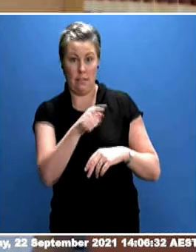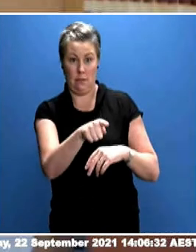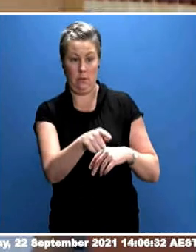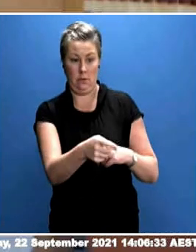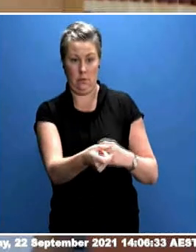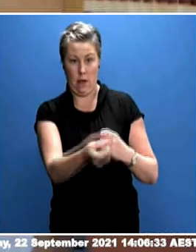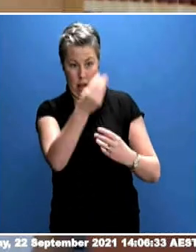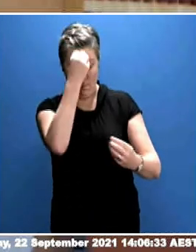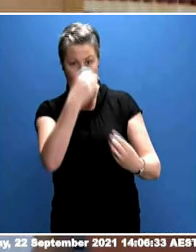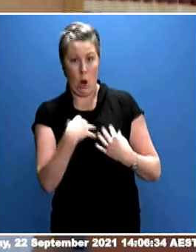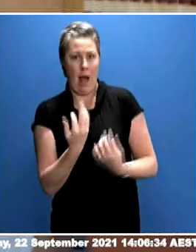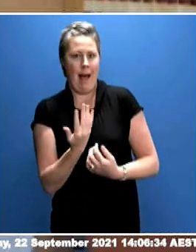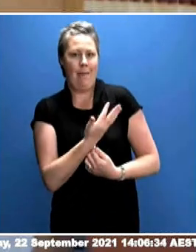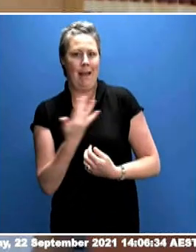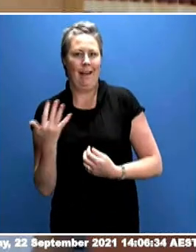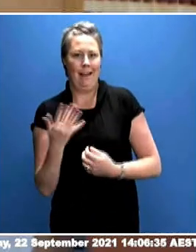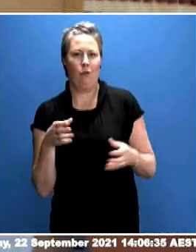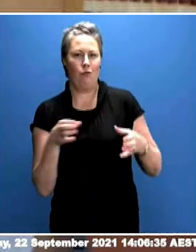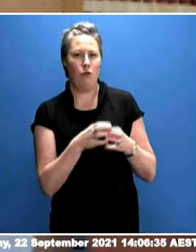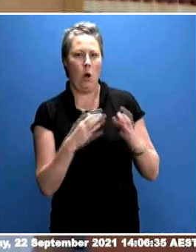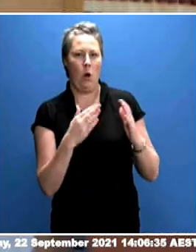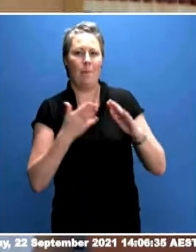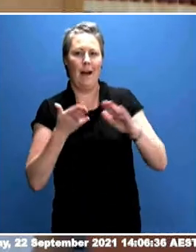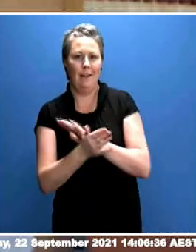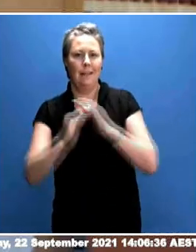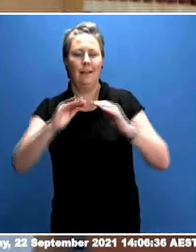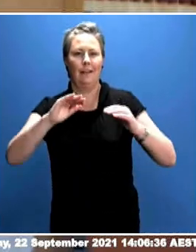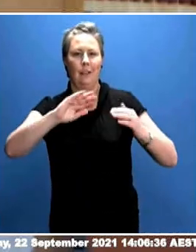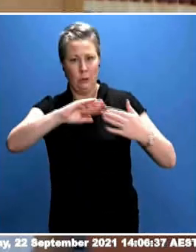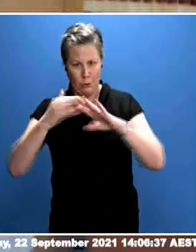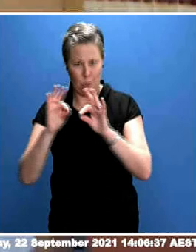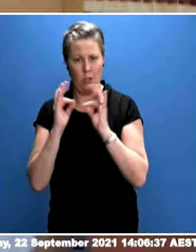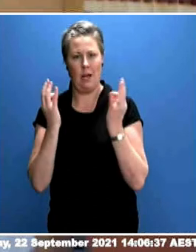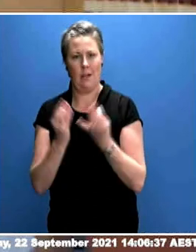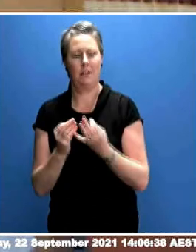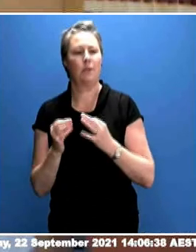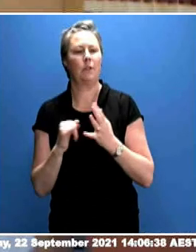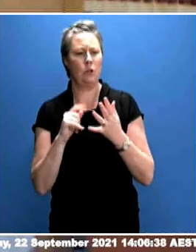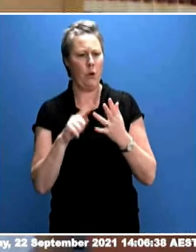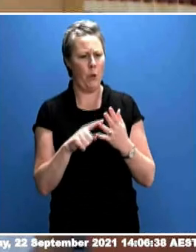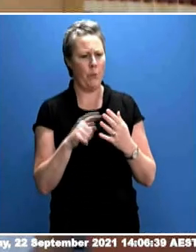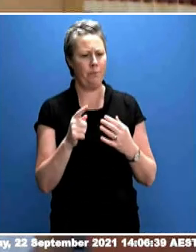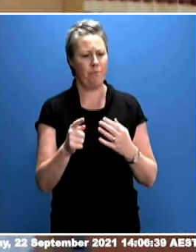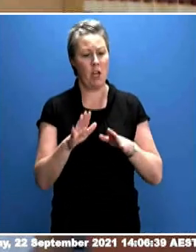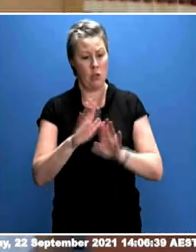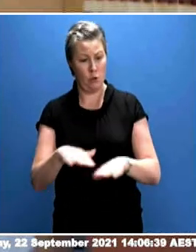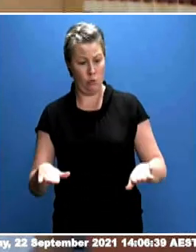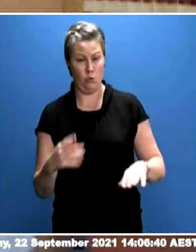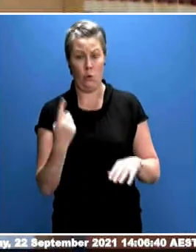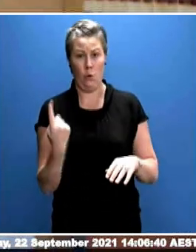Are all of the children in residence at these Centres children who are in the